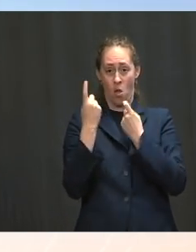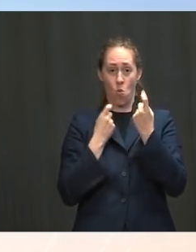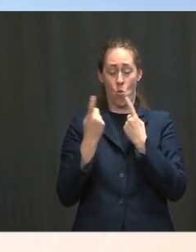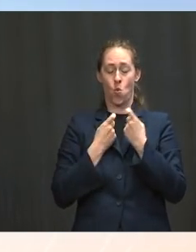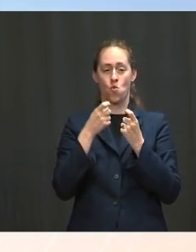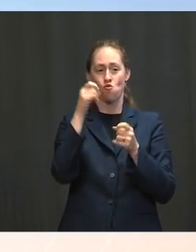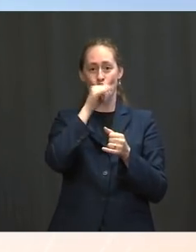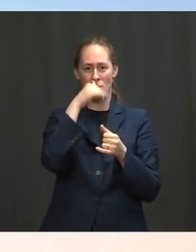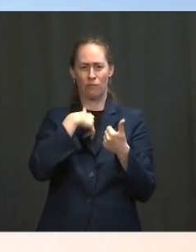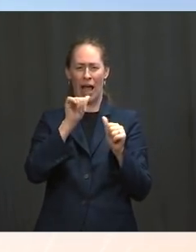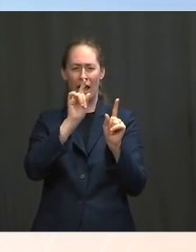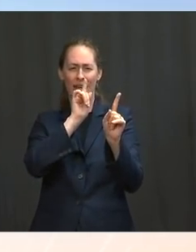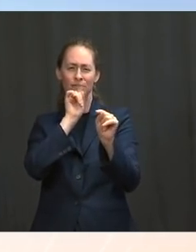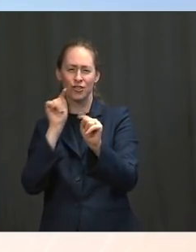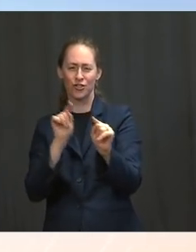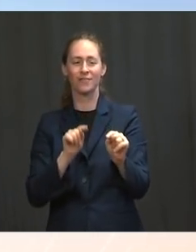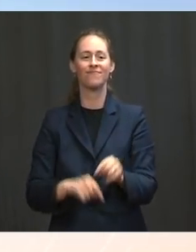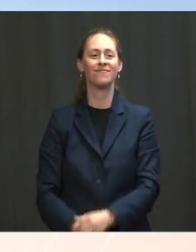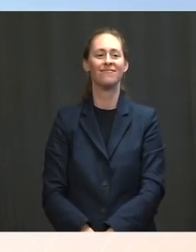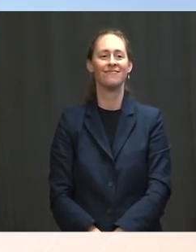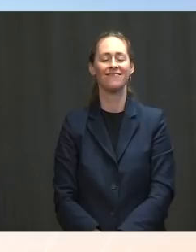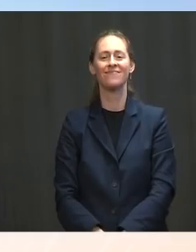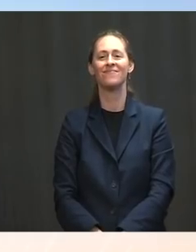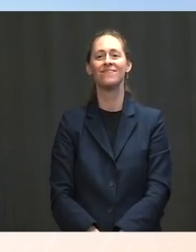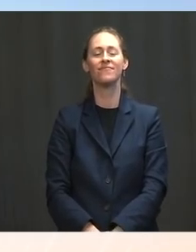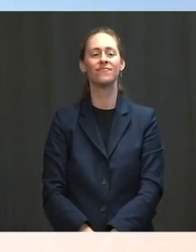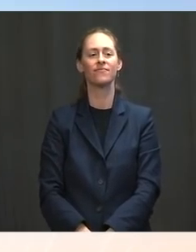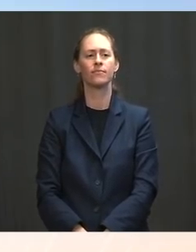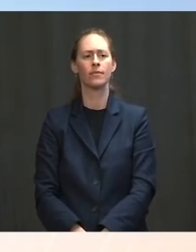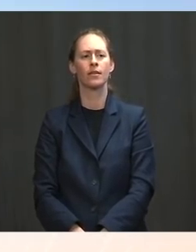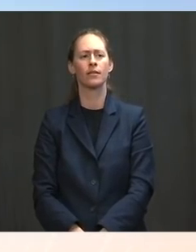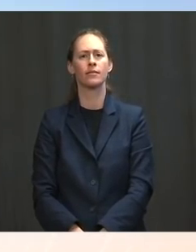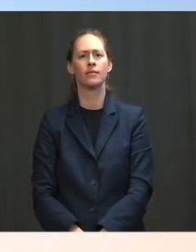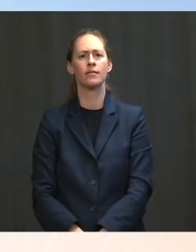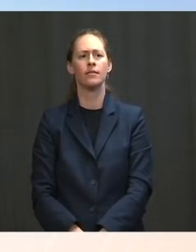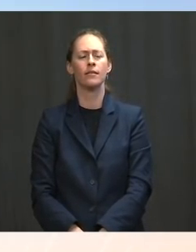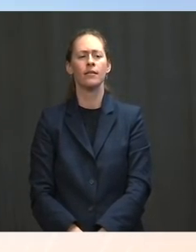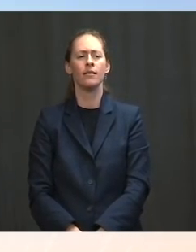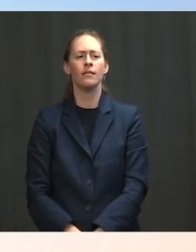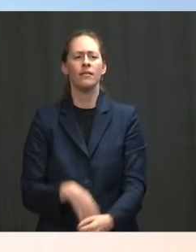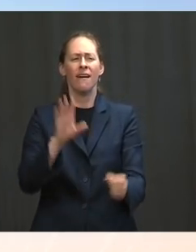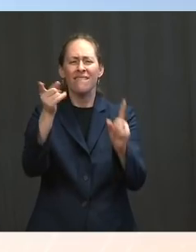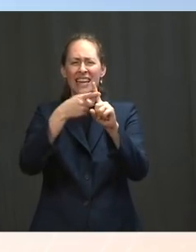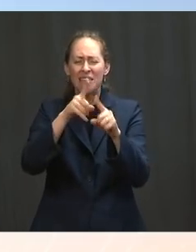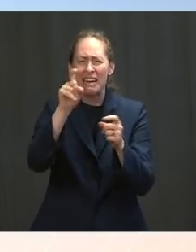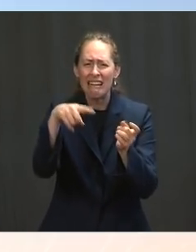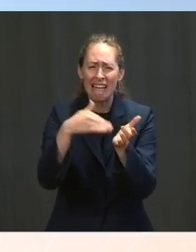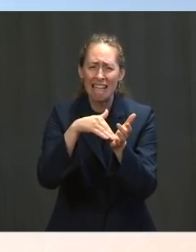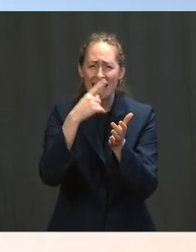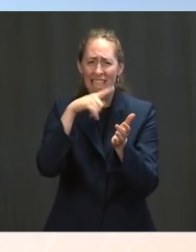On ransomware, our -- well, what was your first question so I can go in the order? The Press: What level -- where have you been in touch? Who have you been --